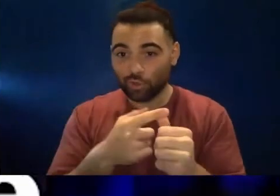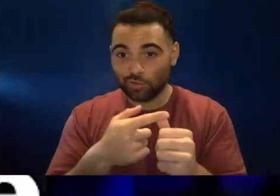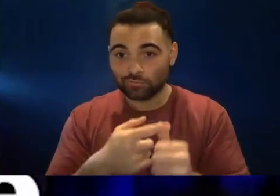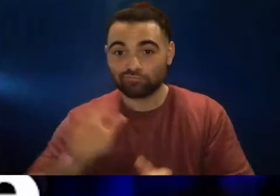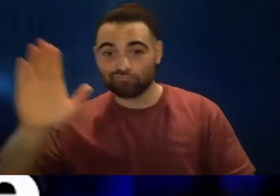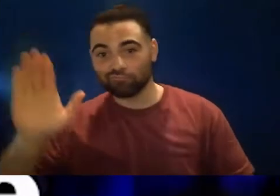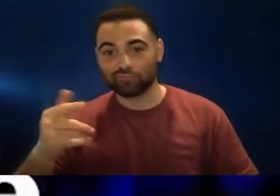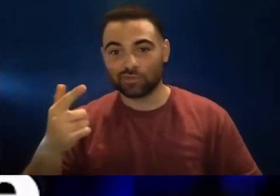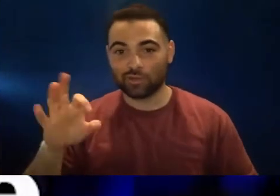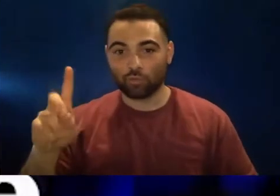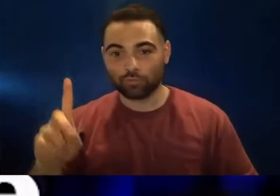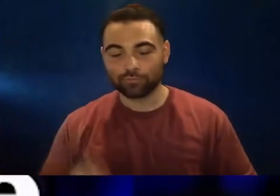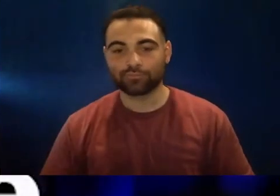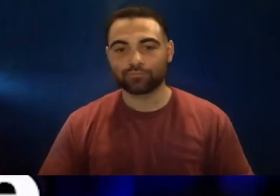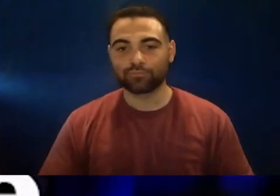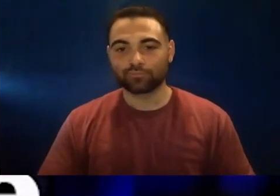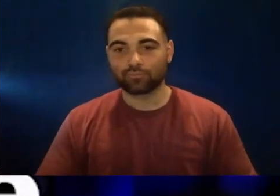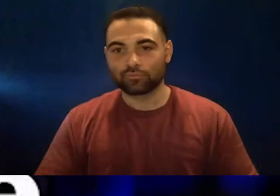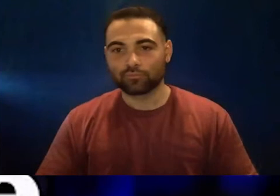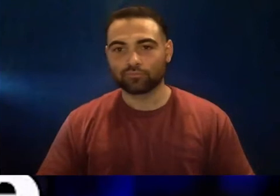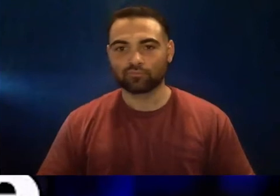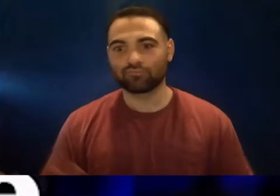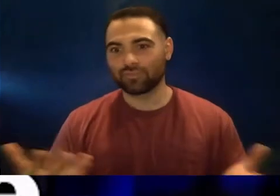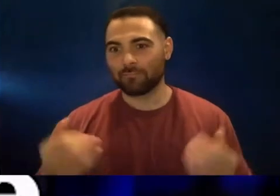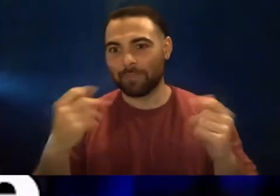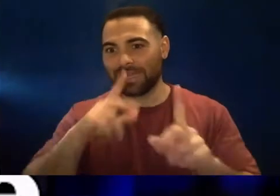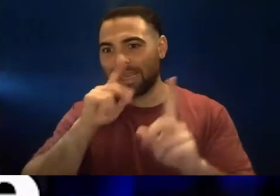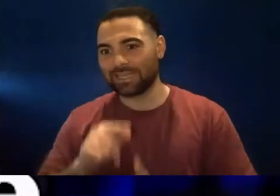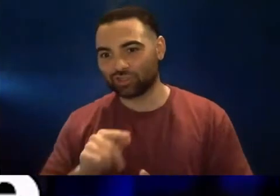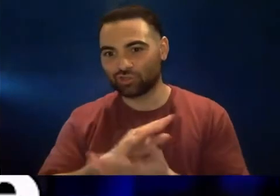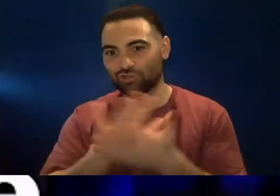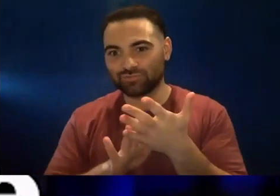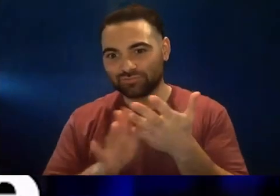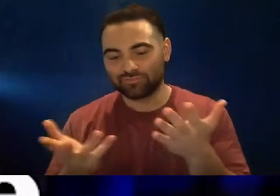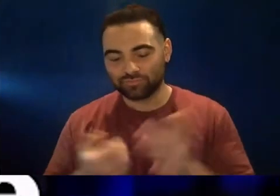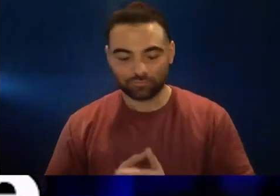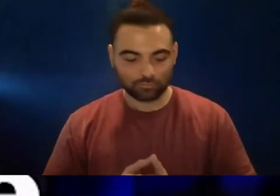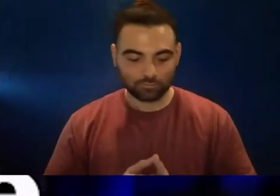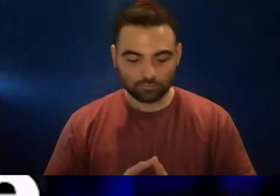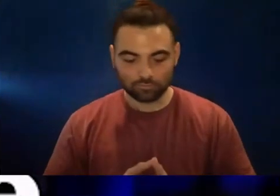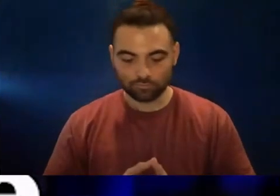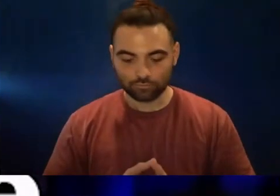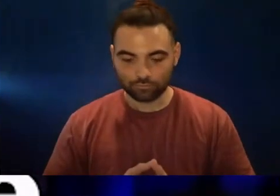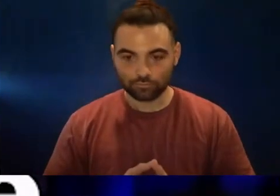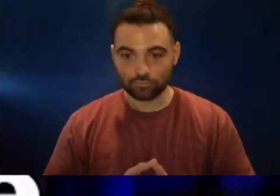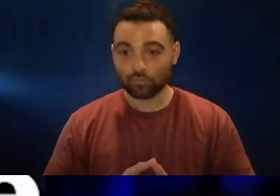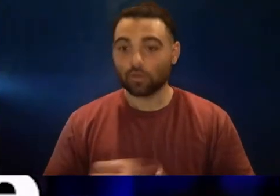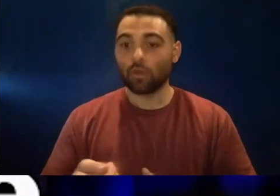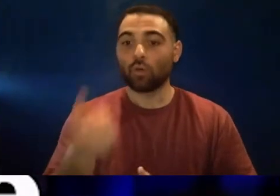Yeah, so there are a number of answers to this question. Certainly one of the things for me